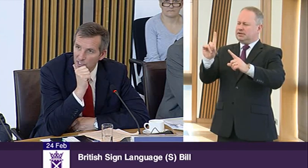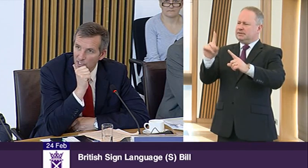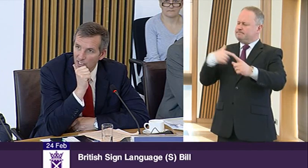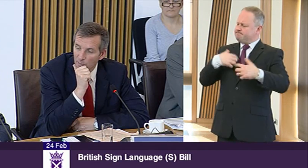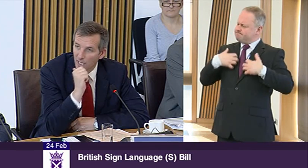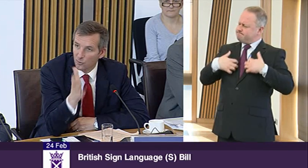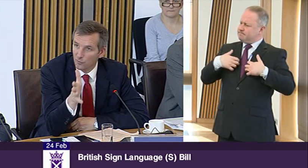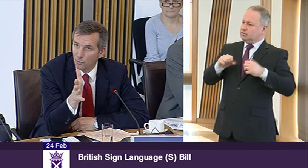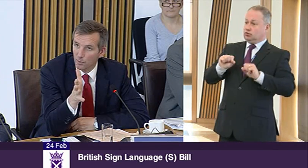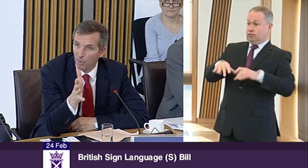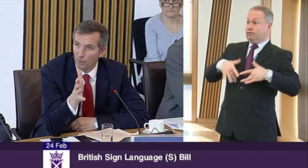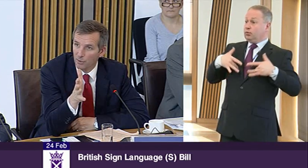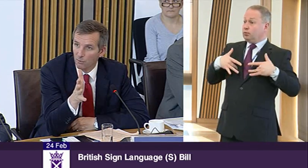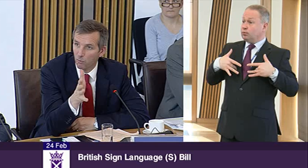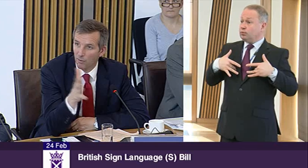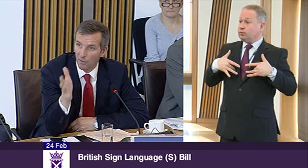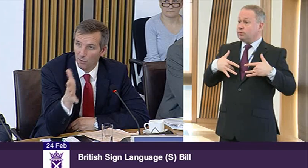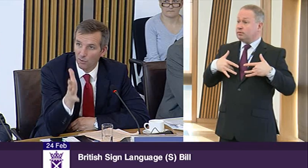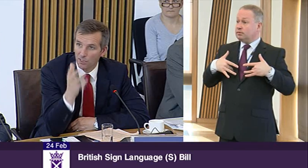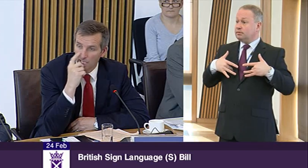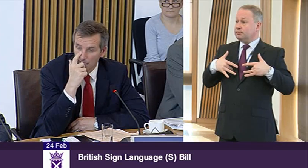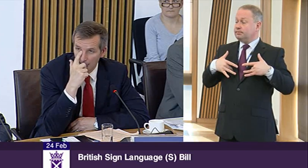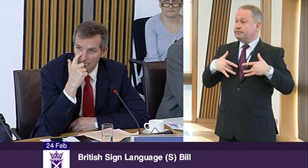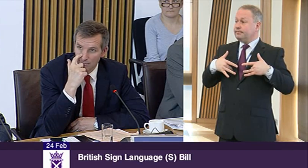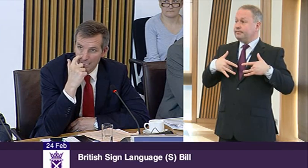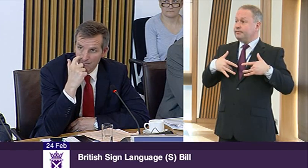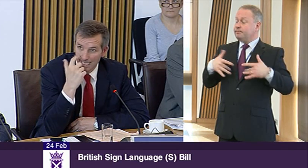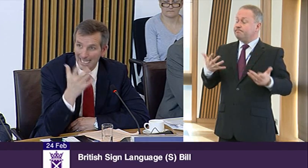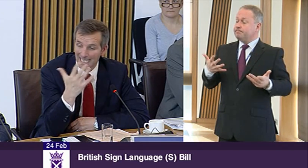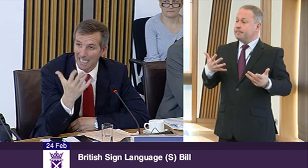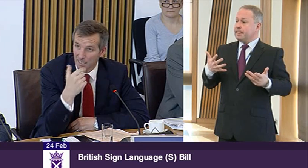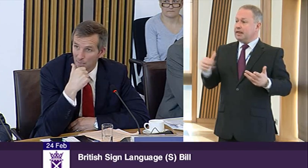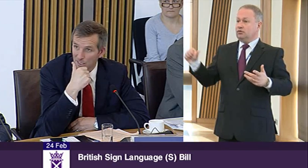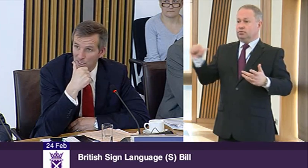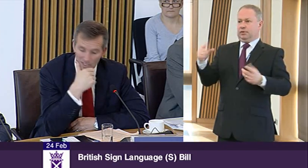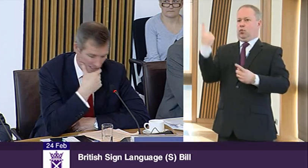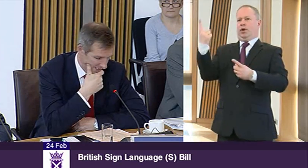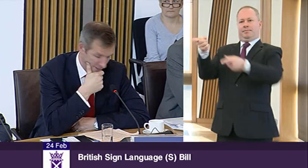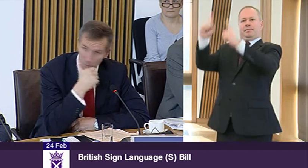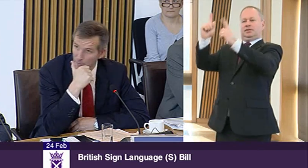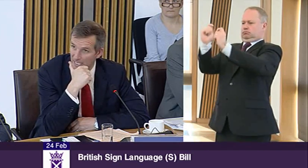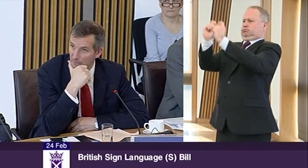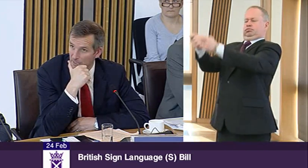I am interested in the panel’s views on whether or not a dedicated minister would